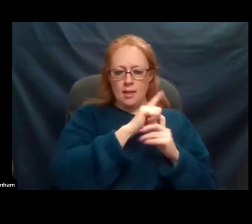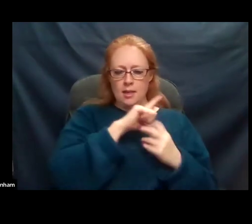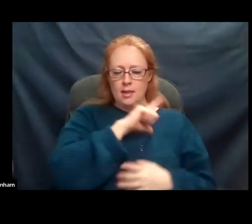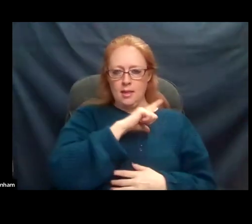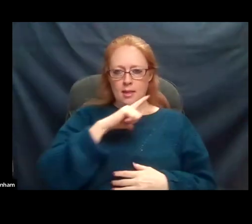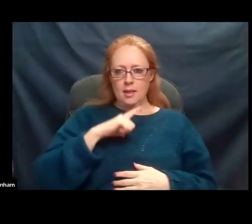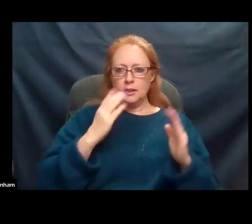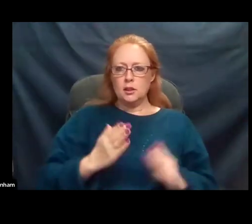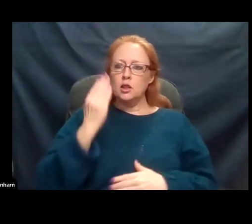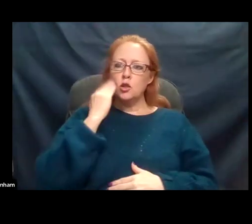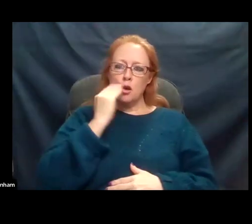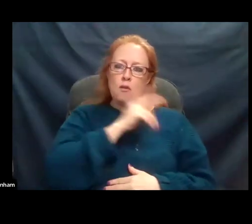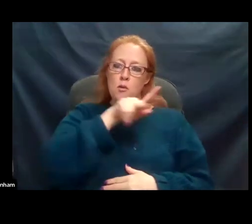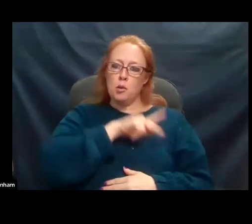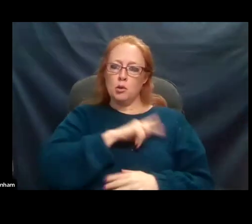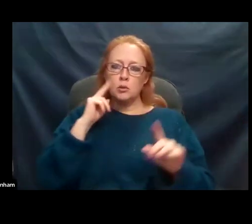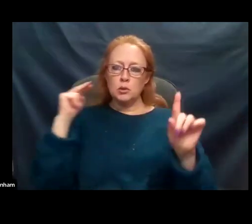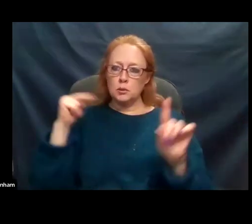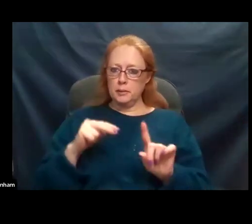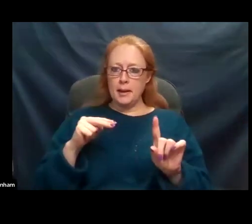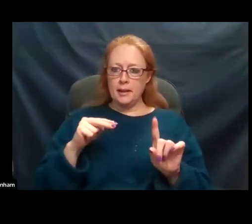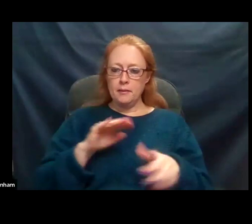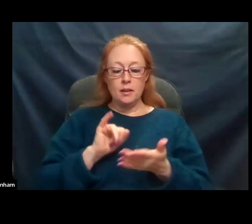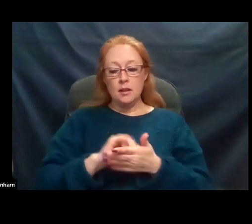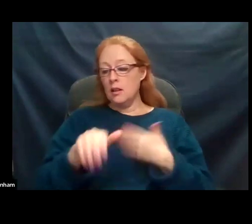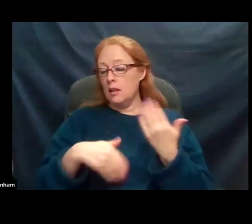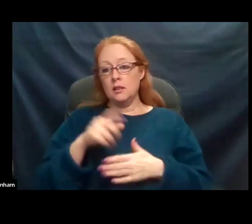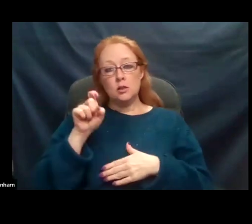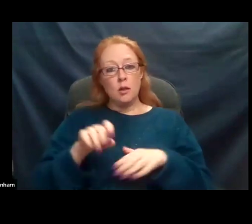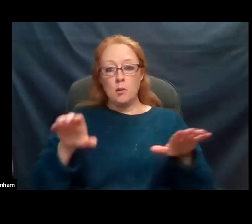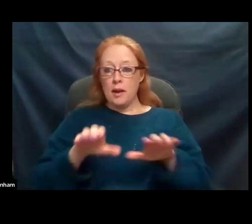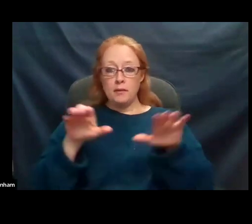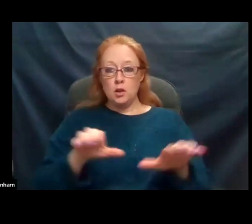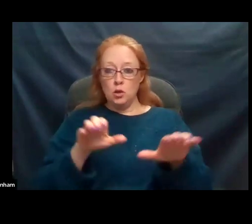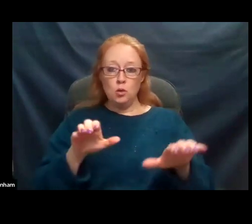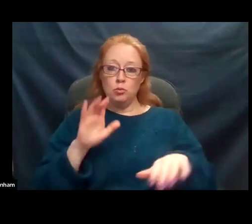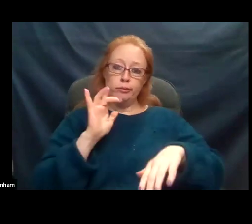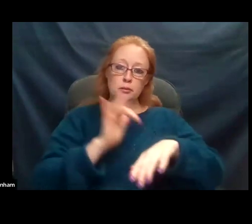He's on waiting list and in risk of going into an institution.